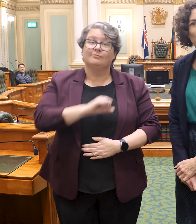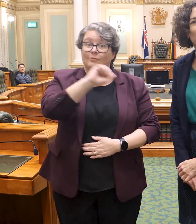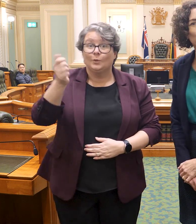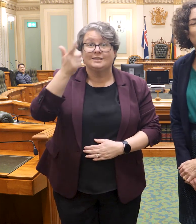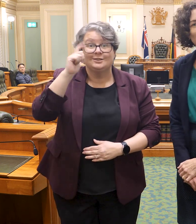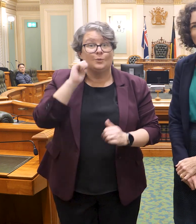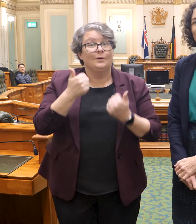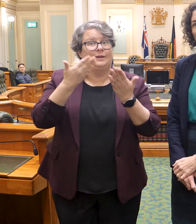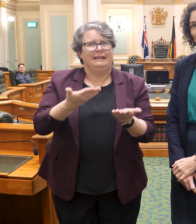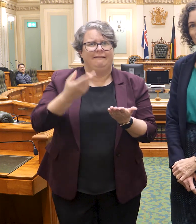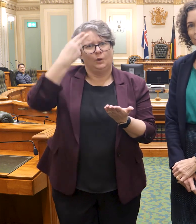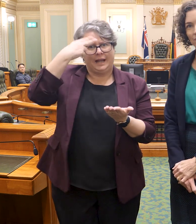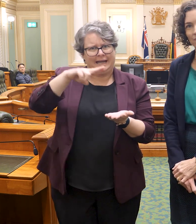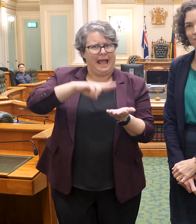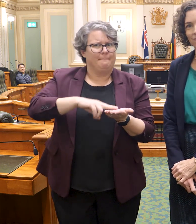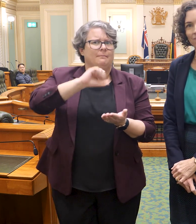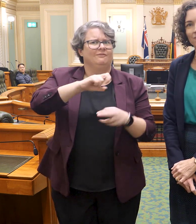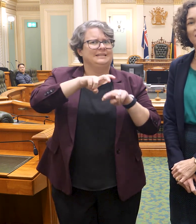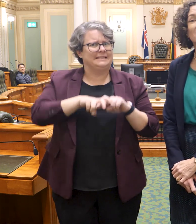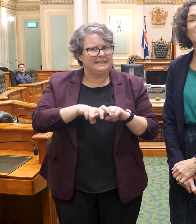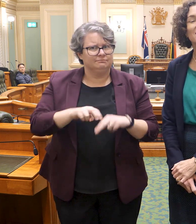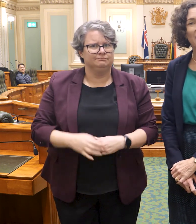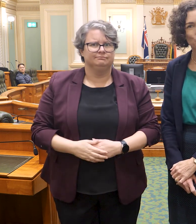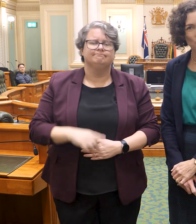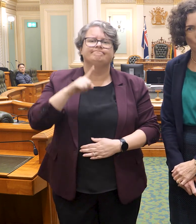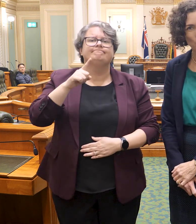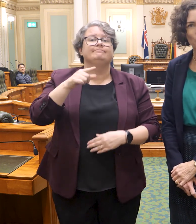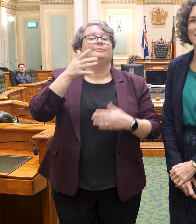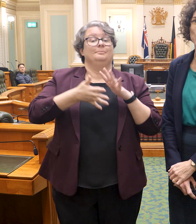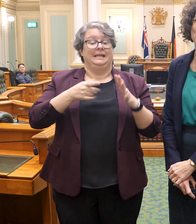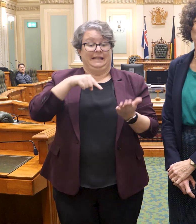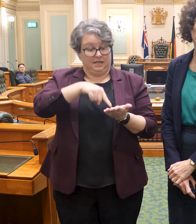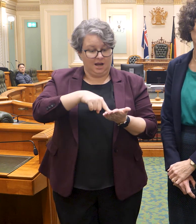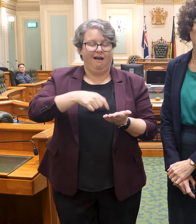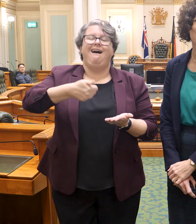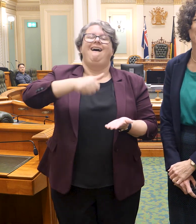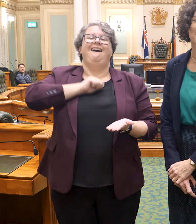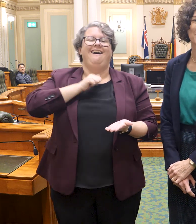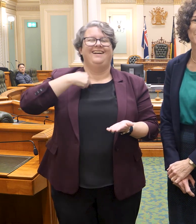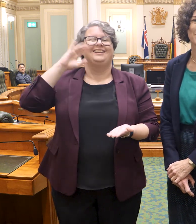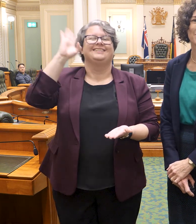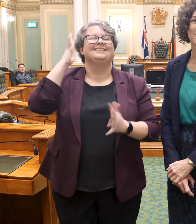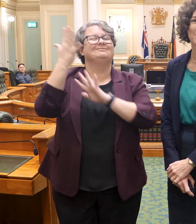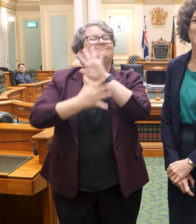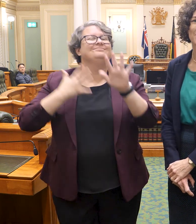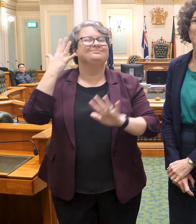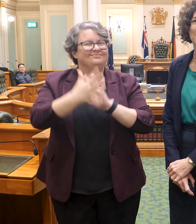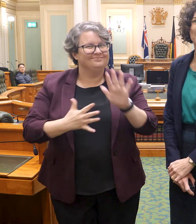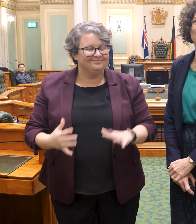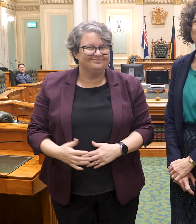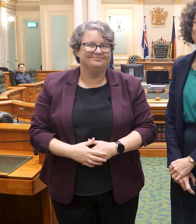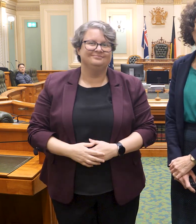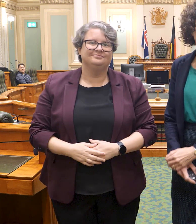will give you a seat name. This is how you know when it's your turn to speak.